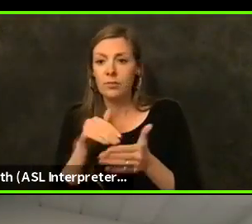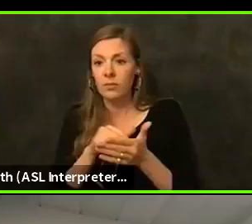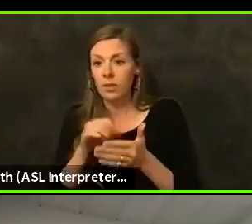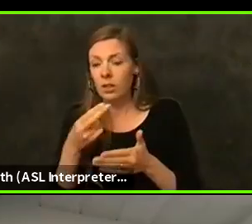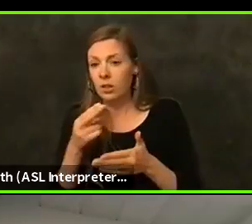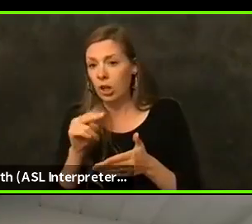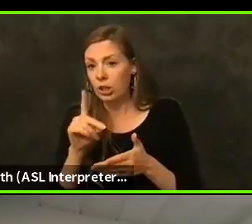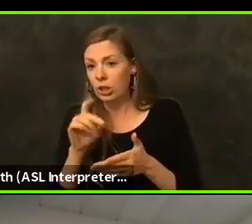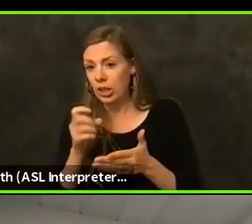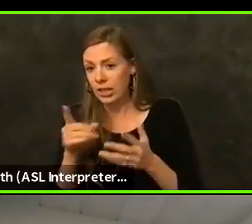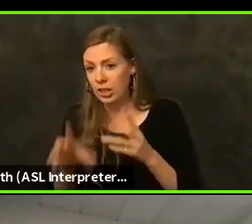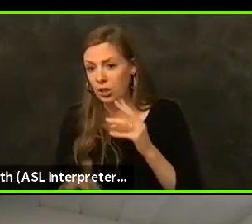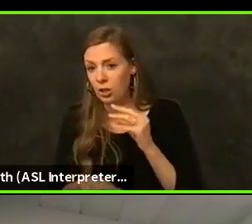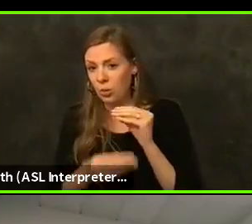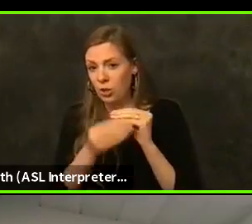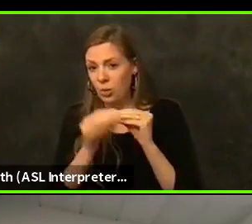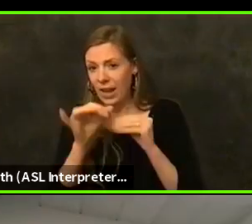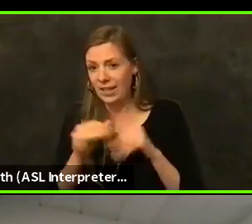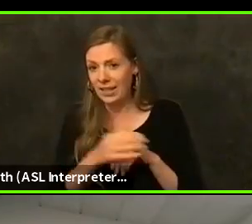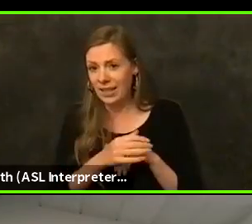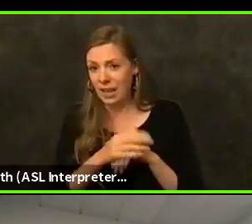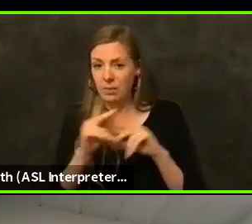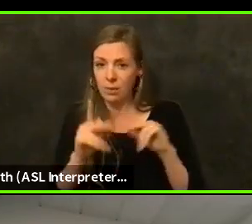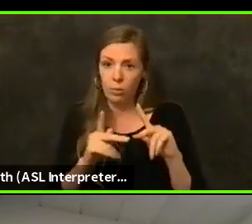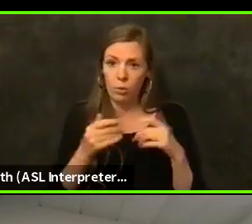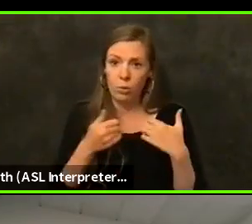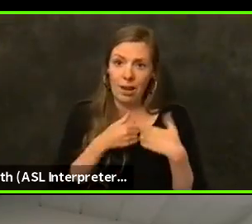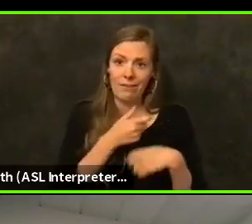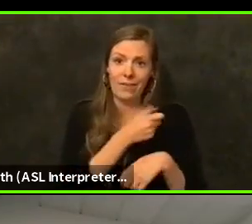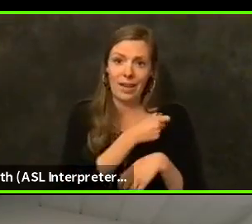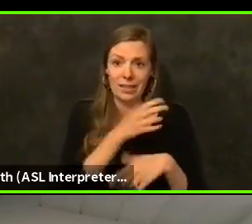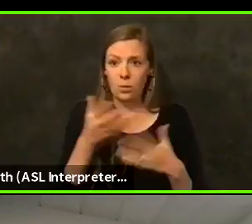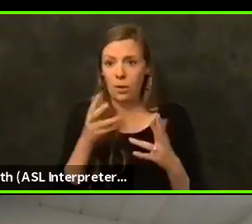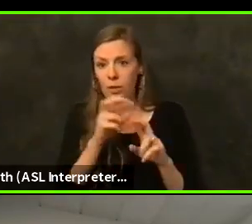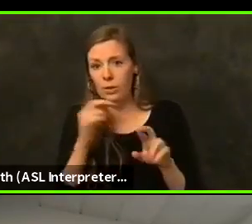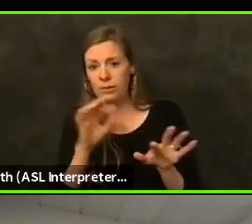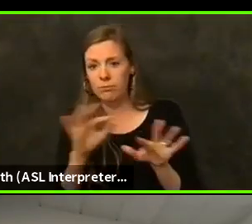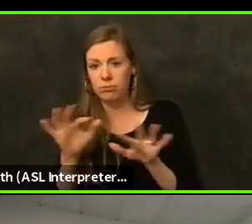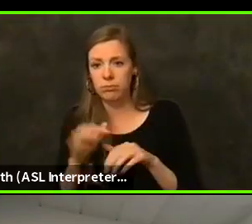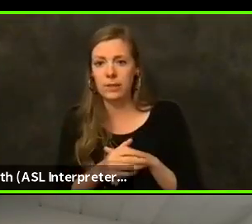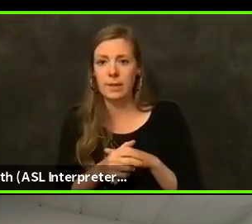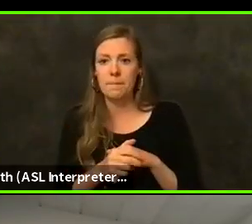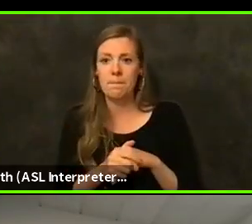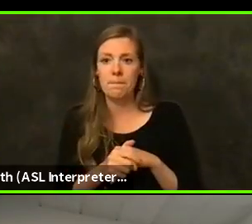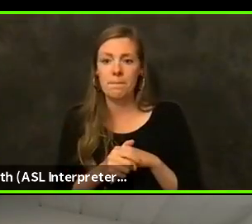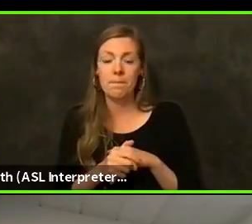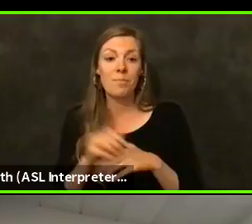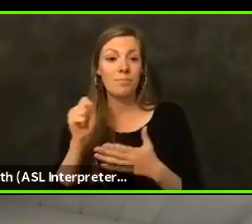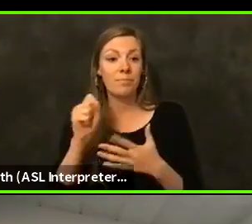about that in terms of people who are vaccinated and what their risk is. Yeah, I just wanted to mention that I